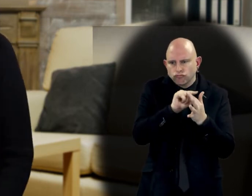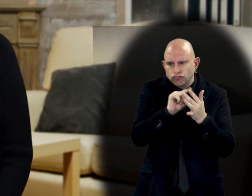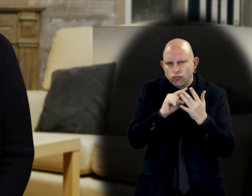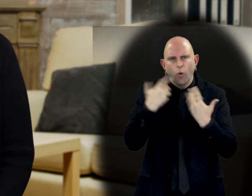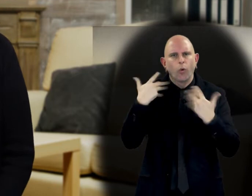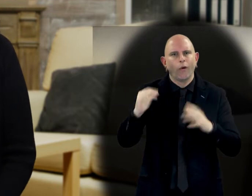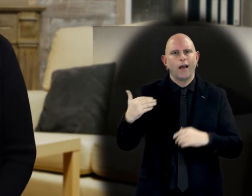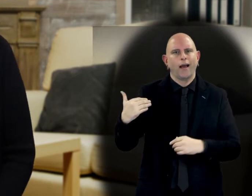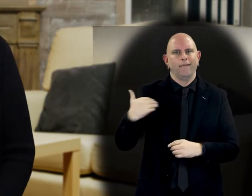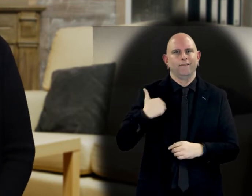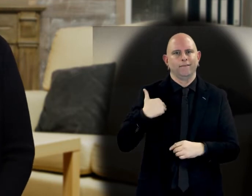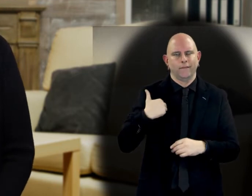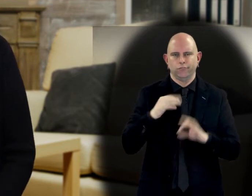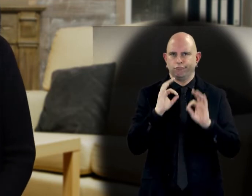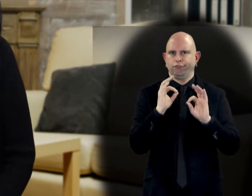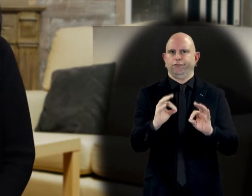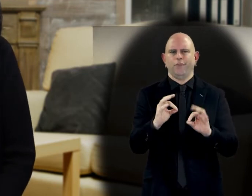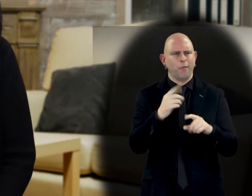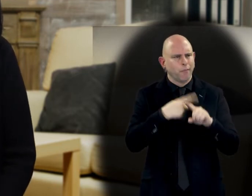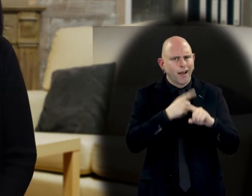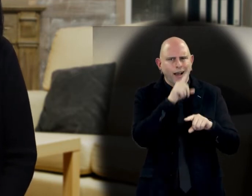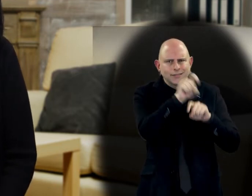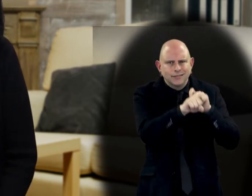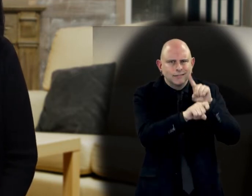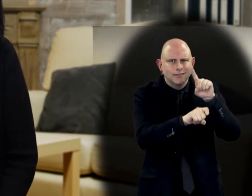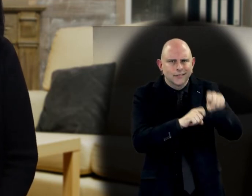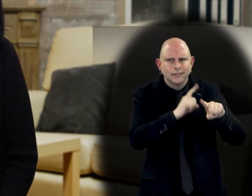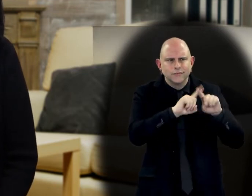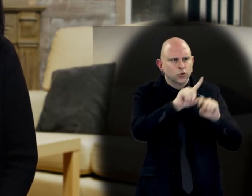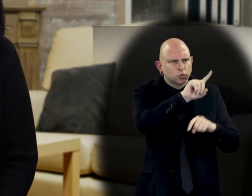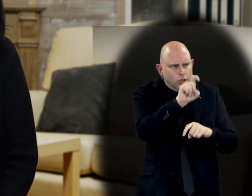I'd never worked with an interpreter before and didn't know what to expect.